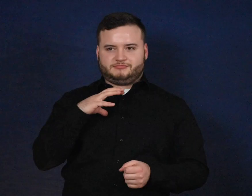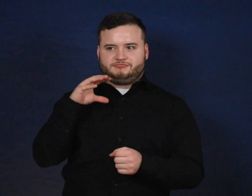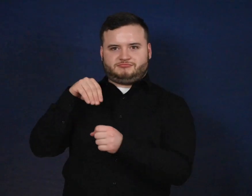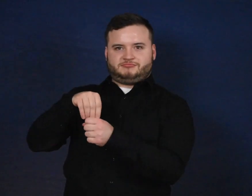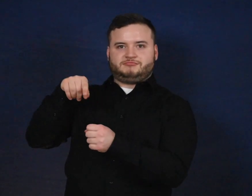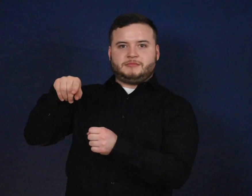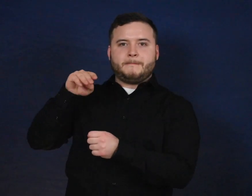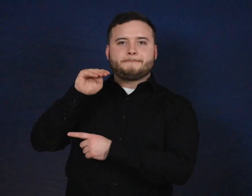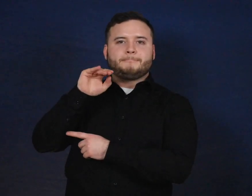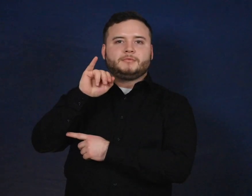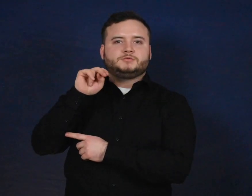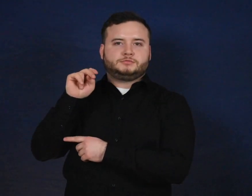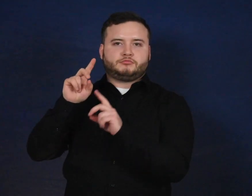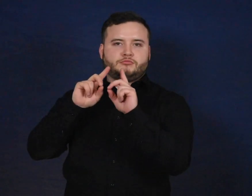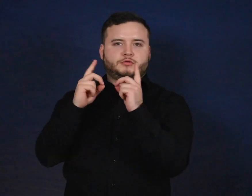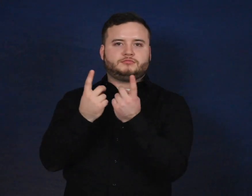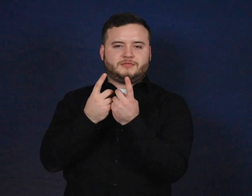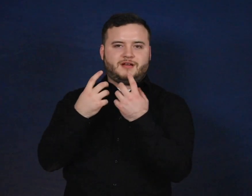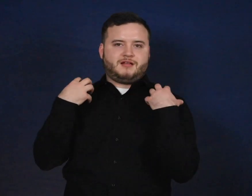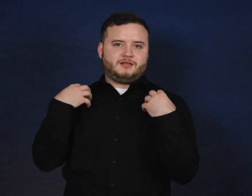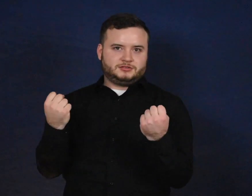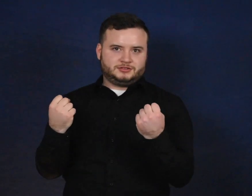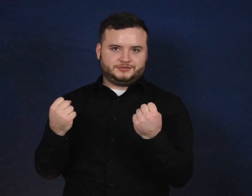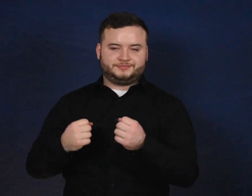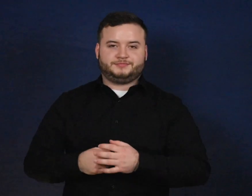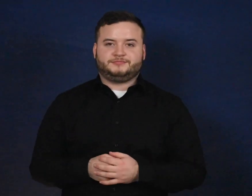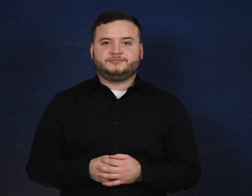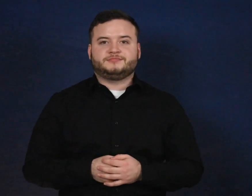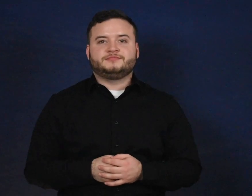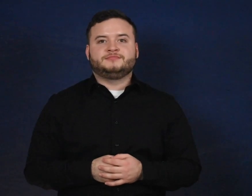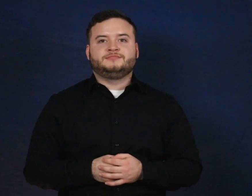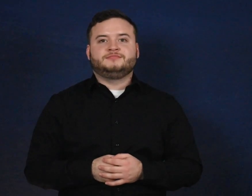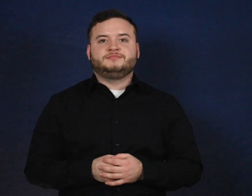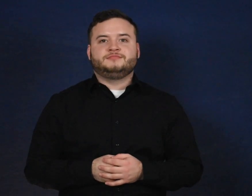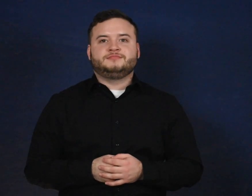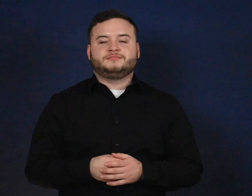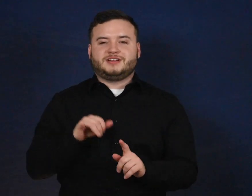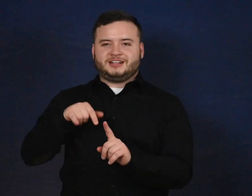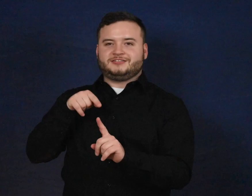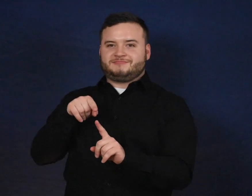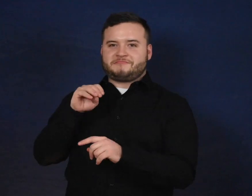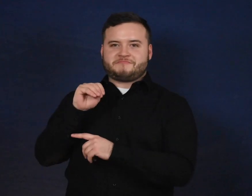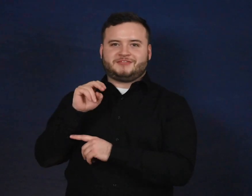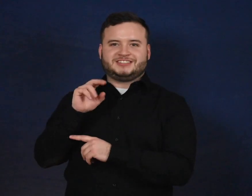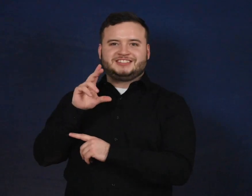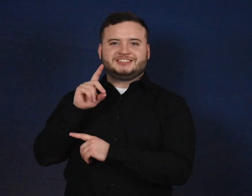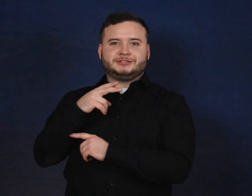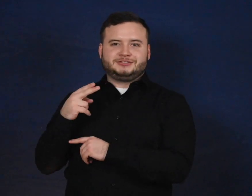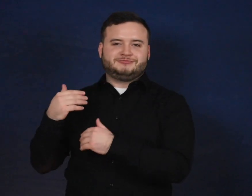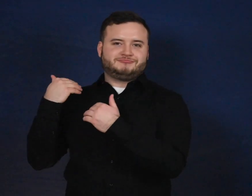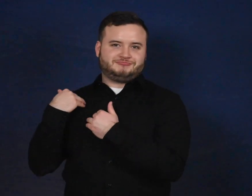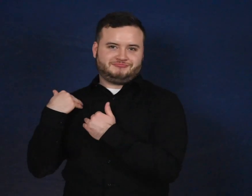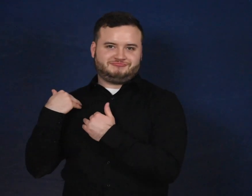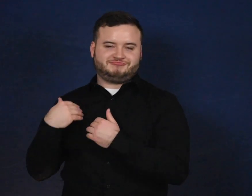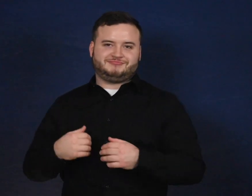Minnesota Department of Health. (MNCDHH leads)